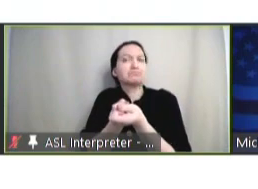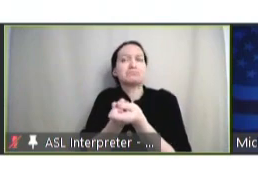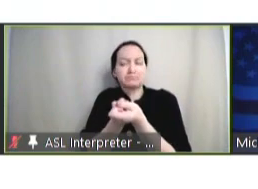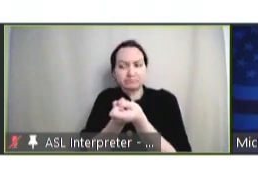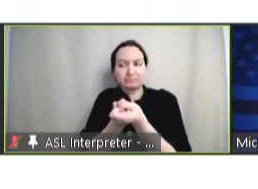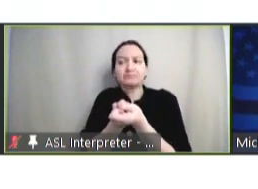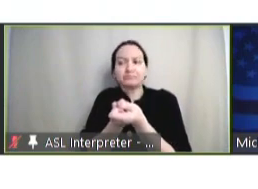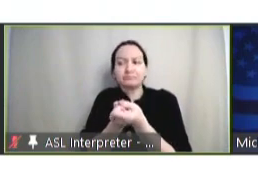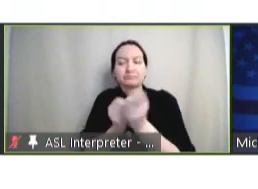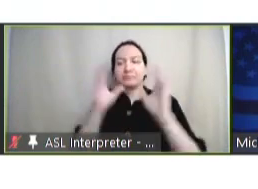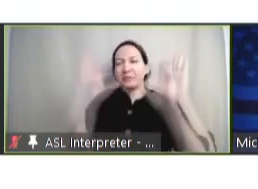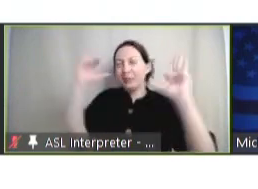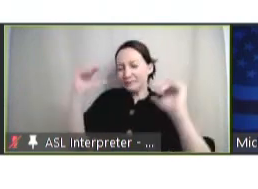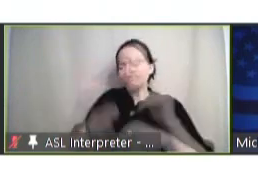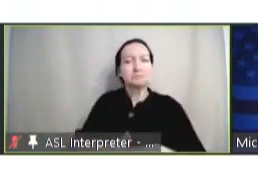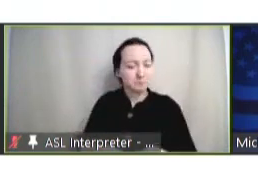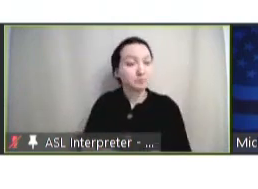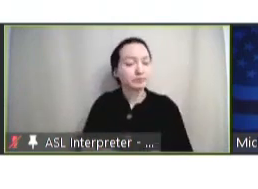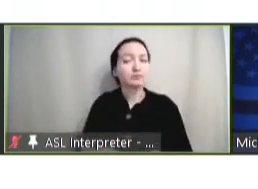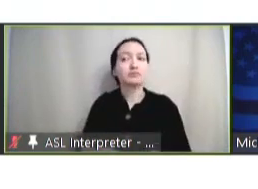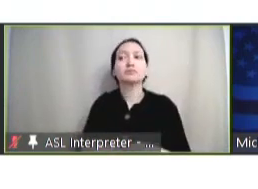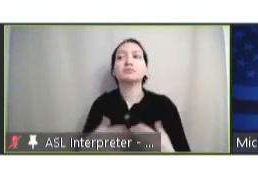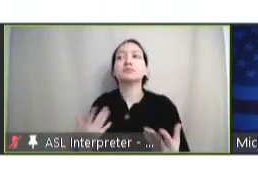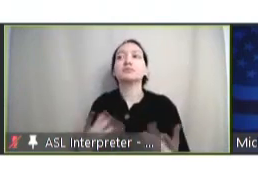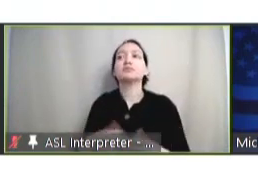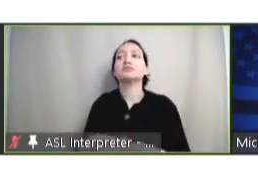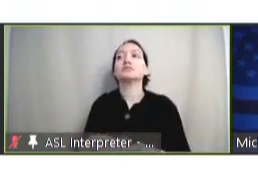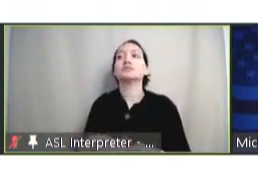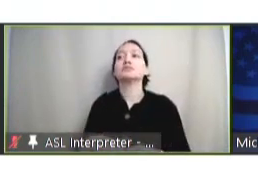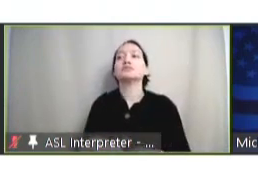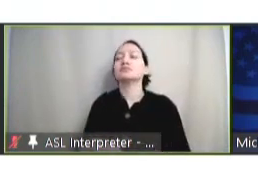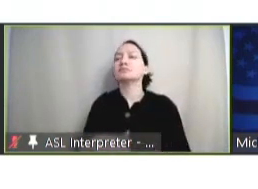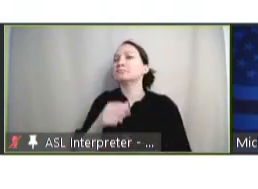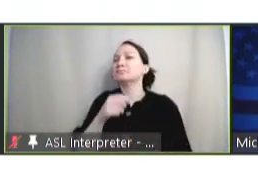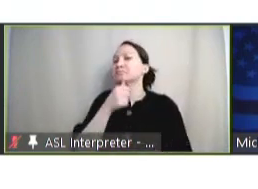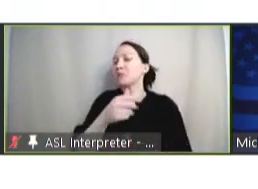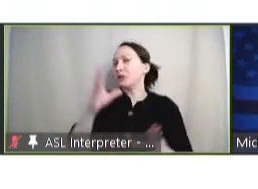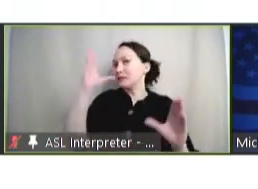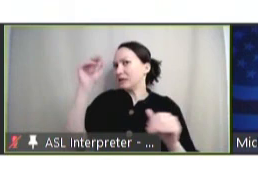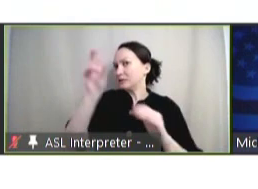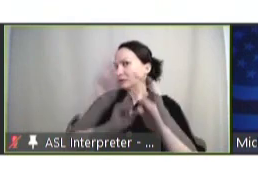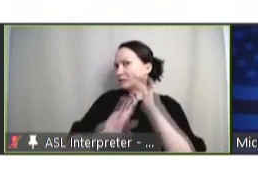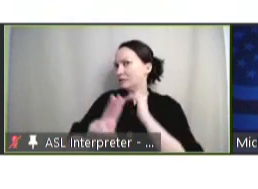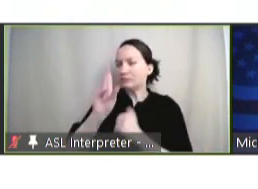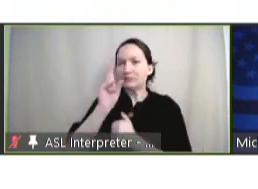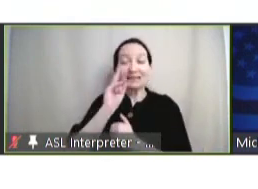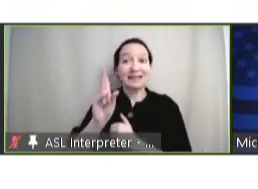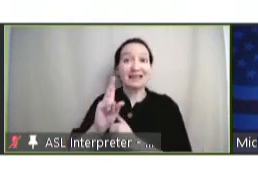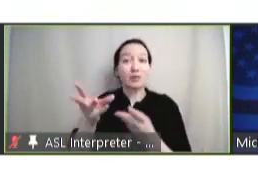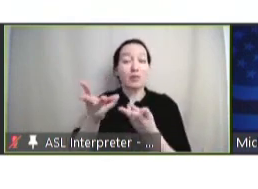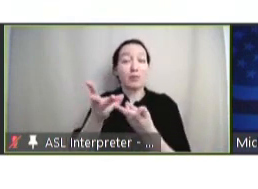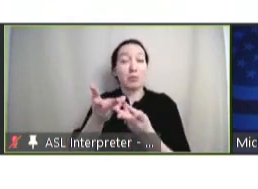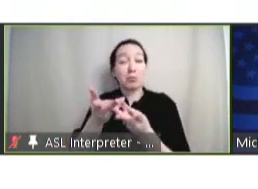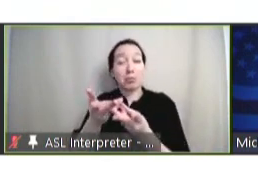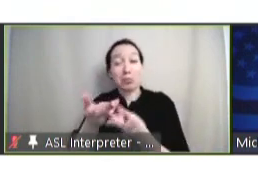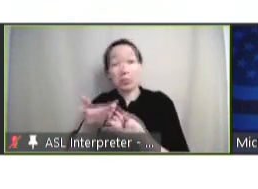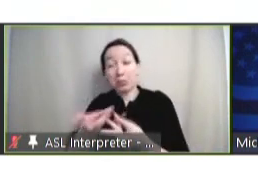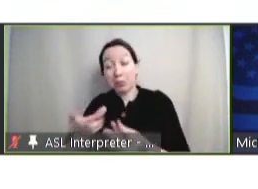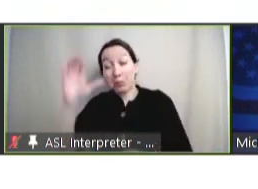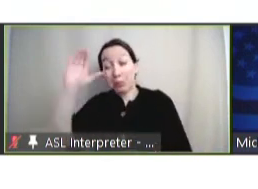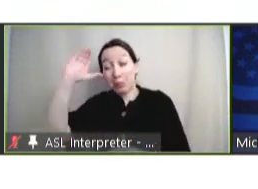expectation. So, I don't think that we're going to see an erosion of either the requirements